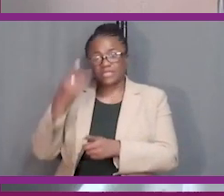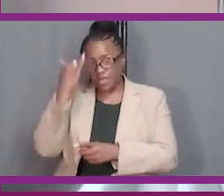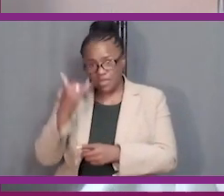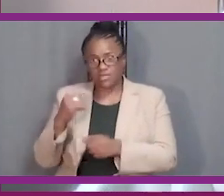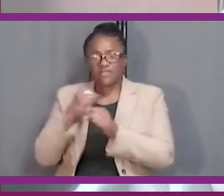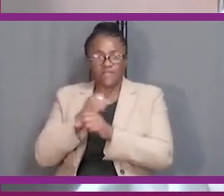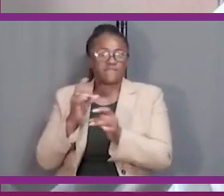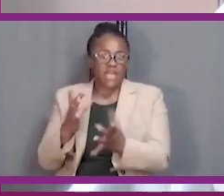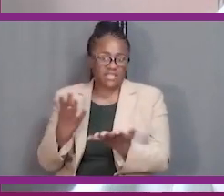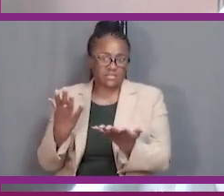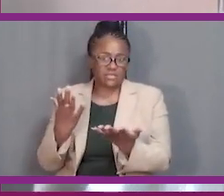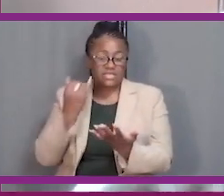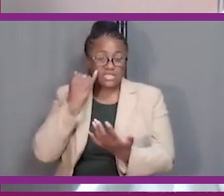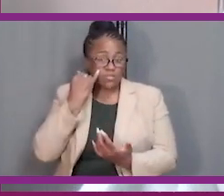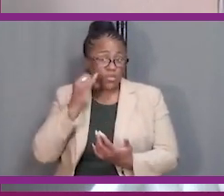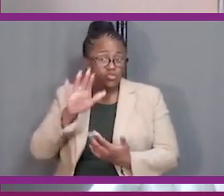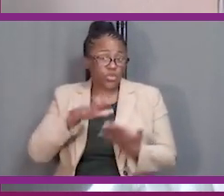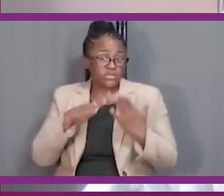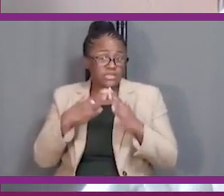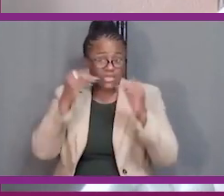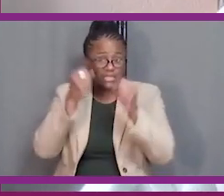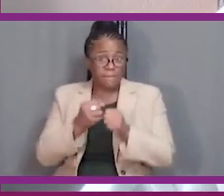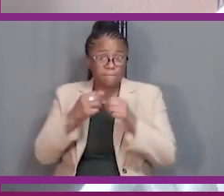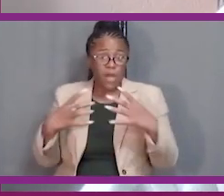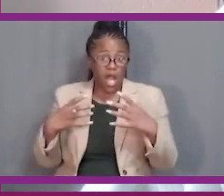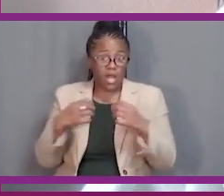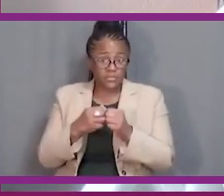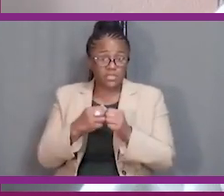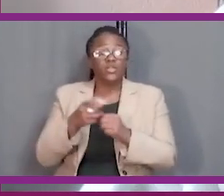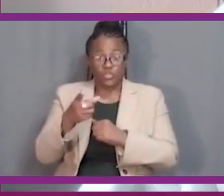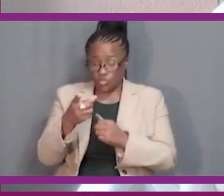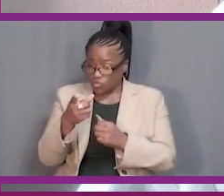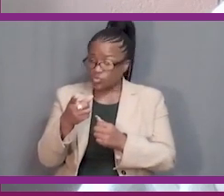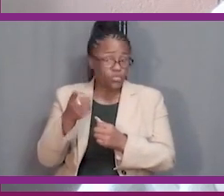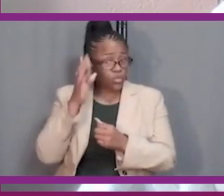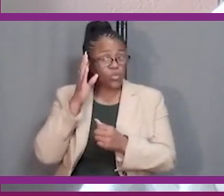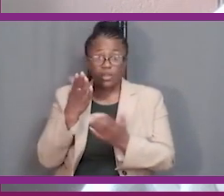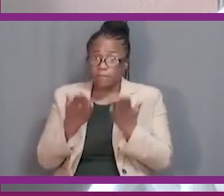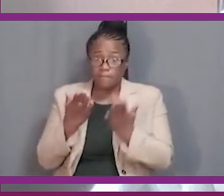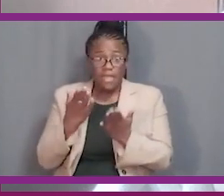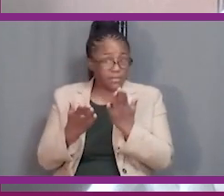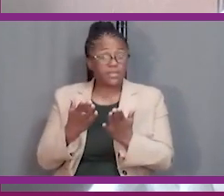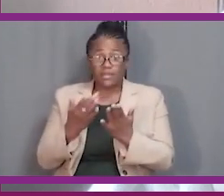come away from that because if you survive it with a disability. And so when we look at how do we